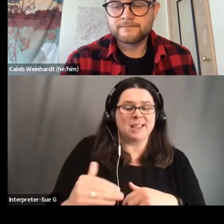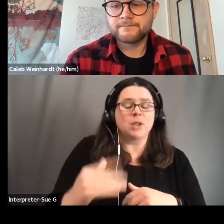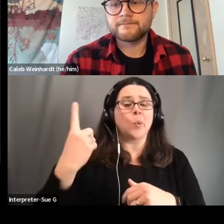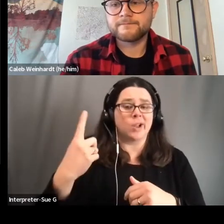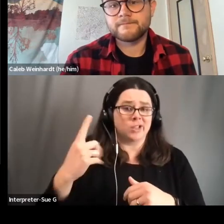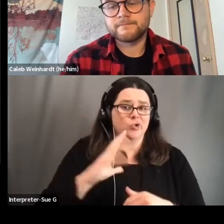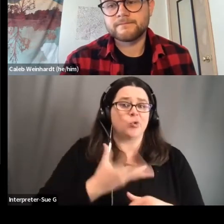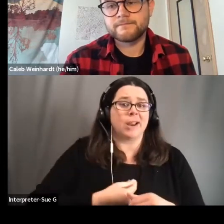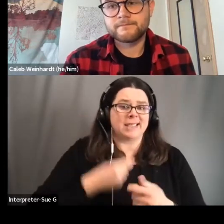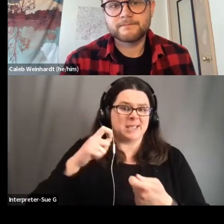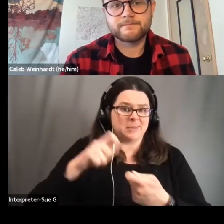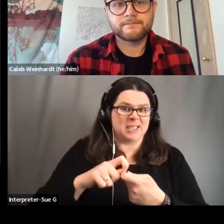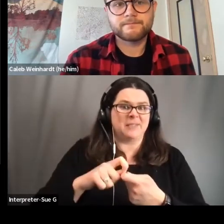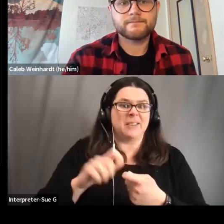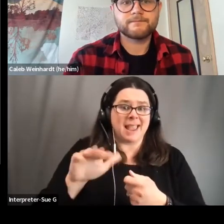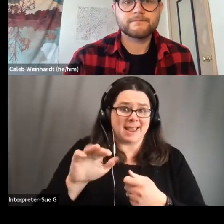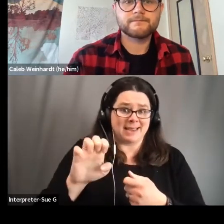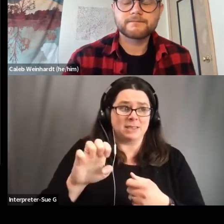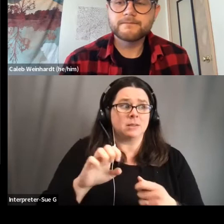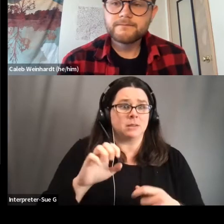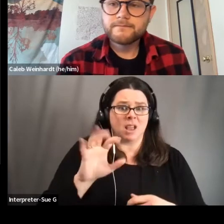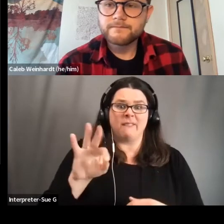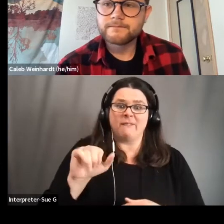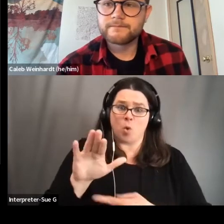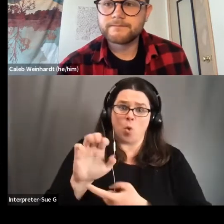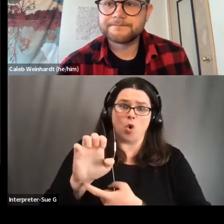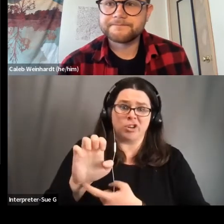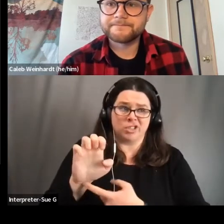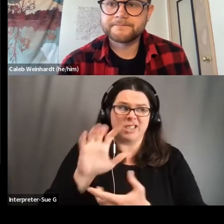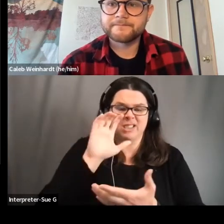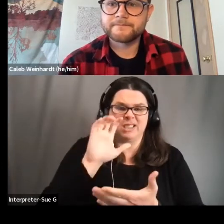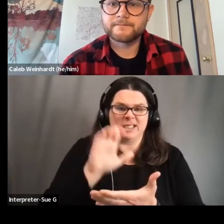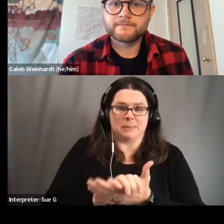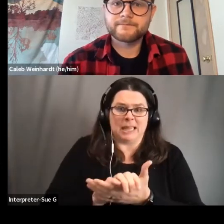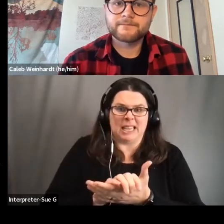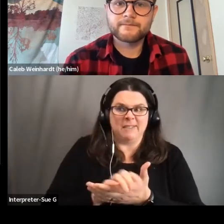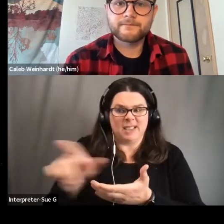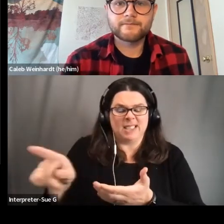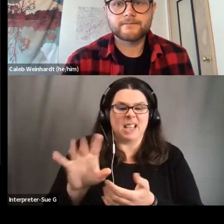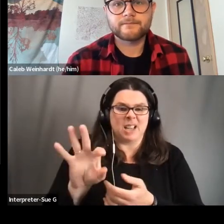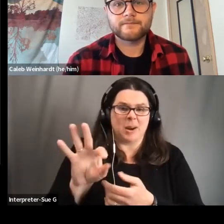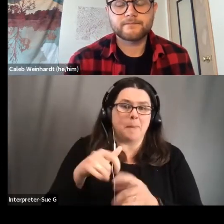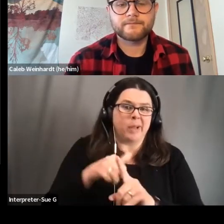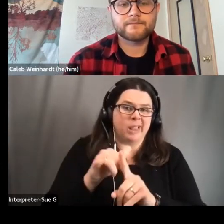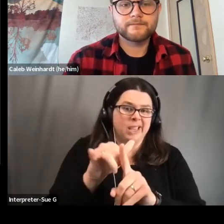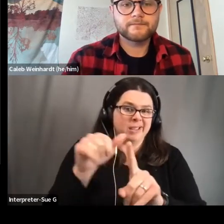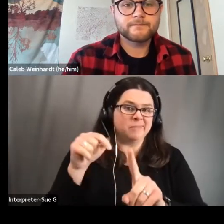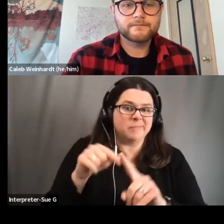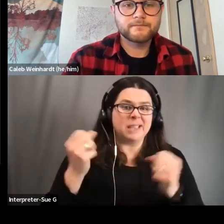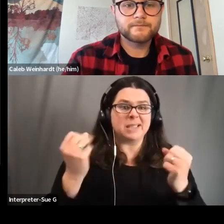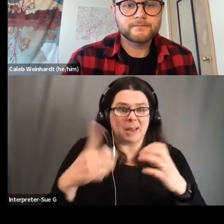that FORGE has a belief in being true is around bullying and that bullying, as many of you had noted